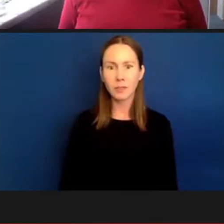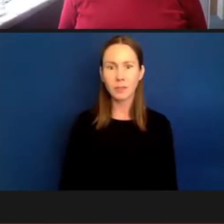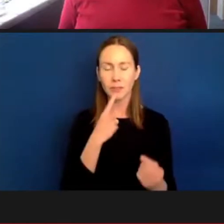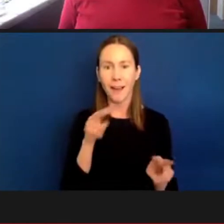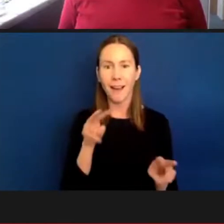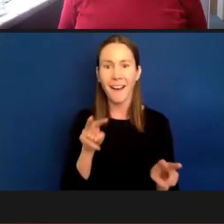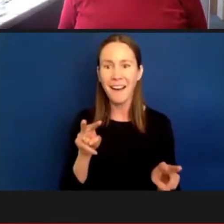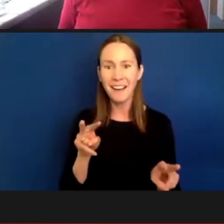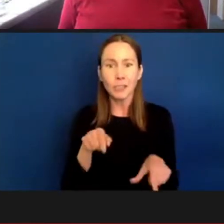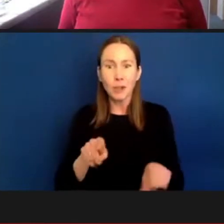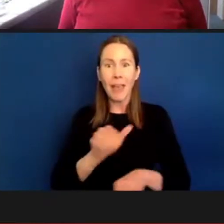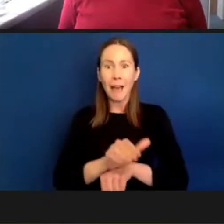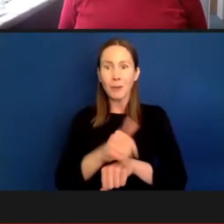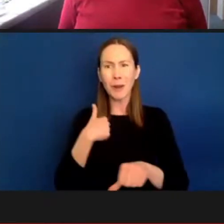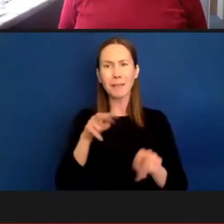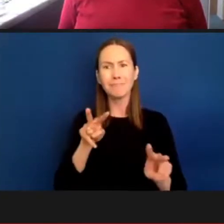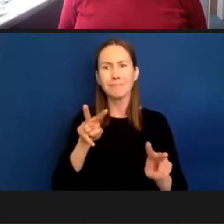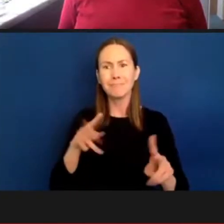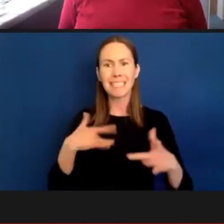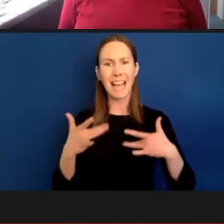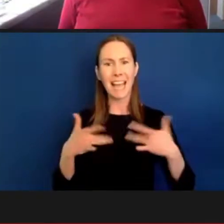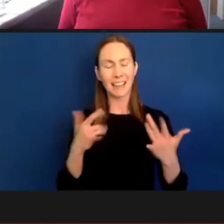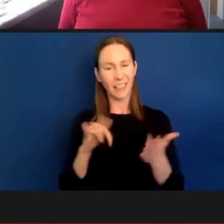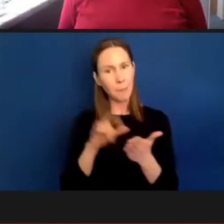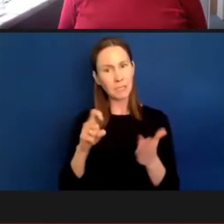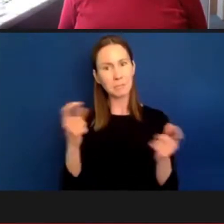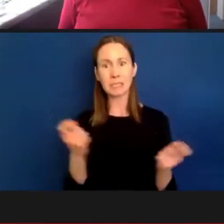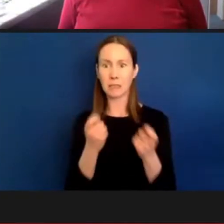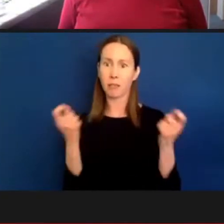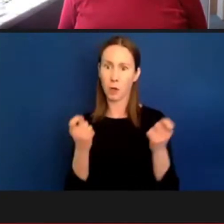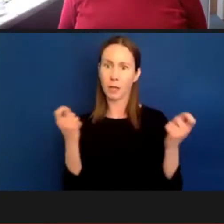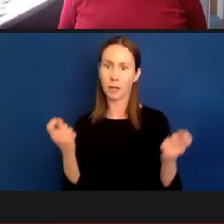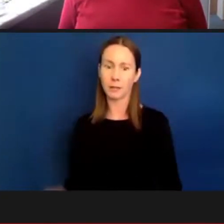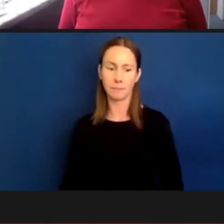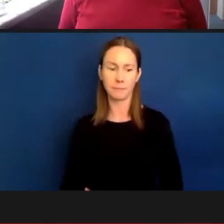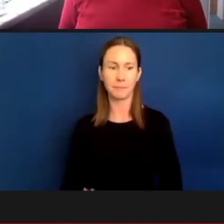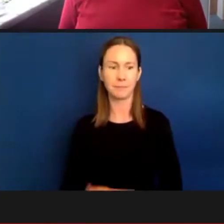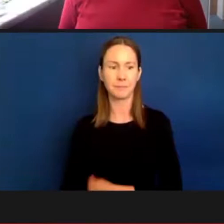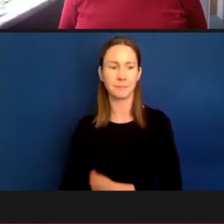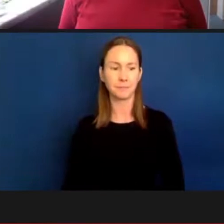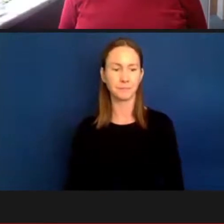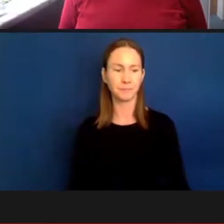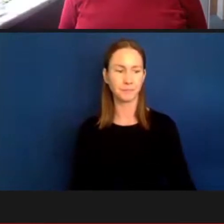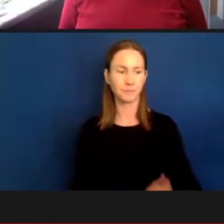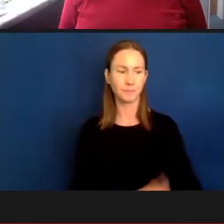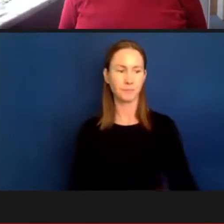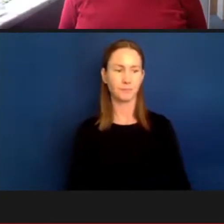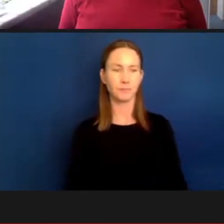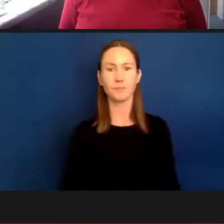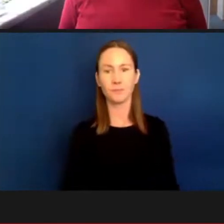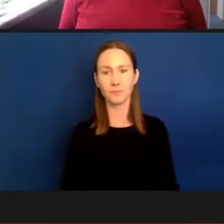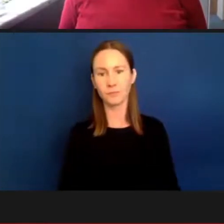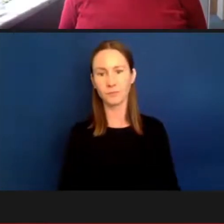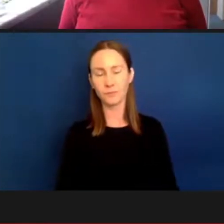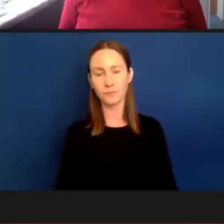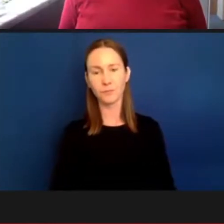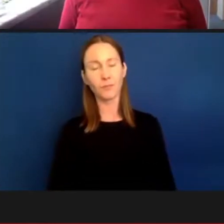But that needs to be celebrated, and it needs to be promoted. Right, I mean the people who are here today or in the audience, are